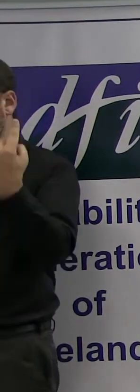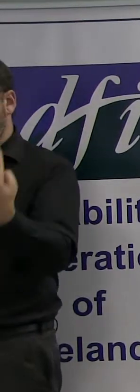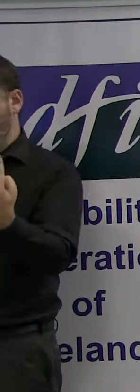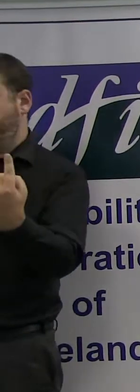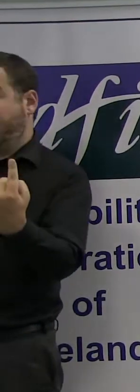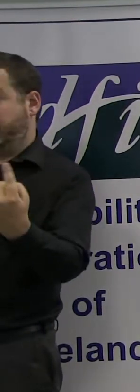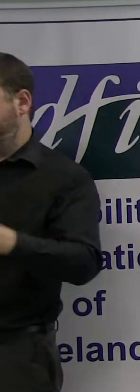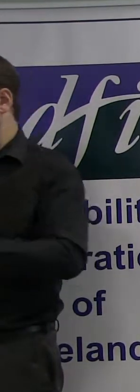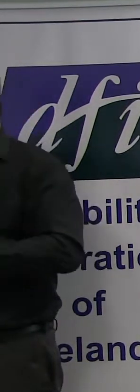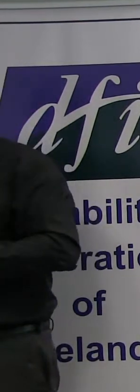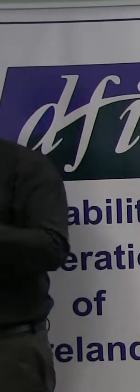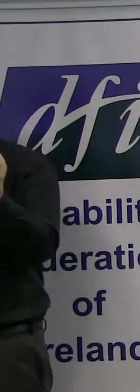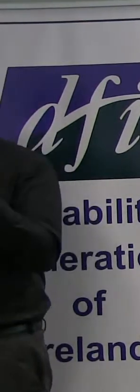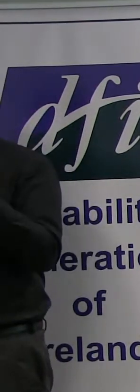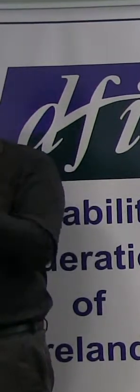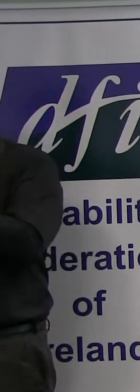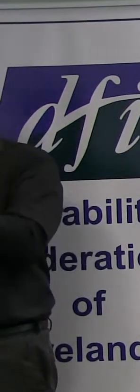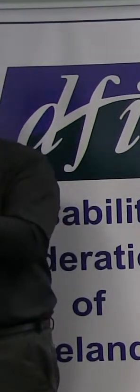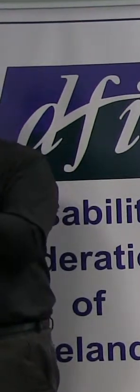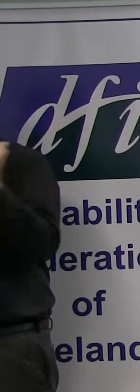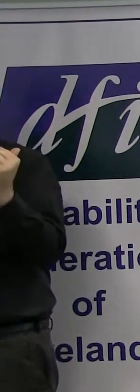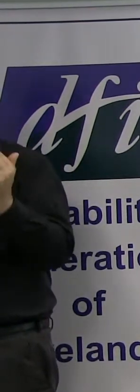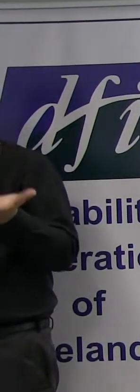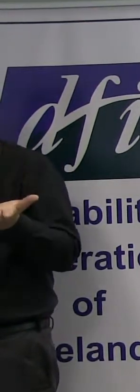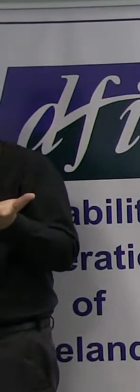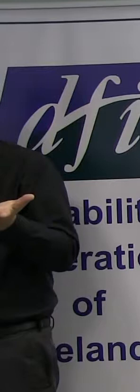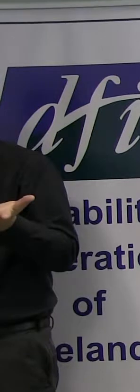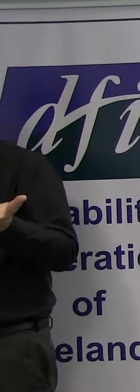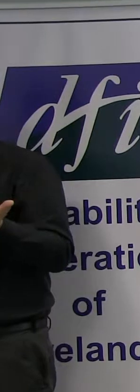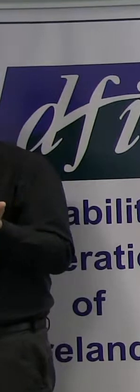playing pitch, but that said we want the public, when they see a registered